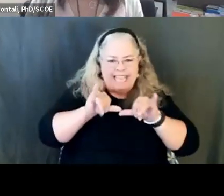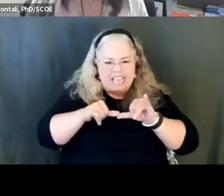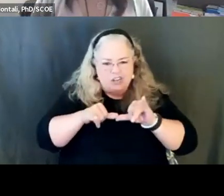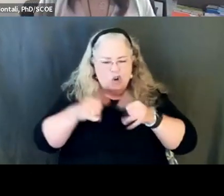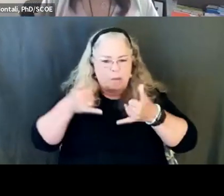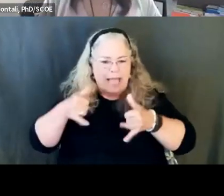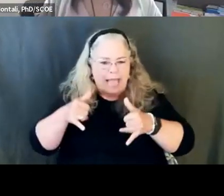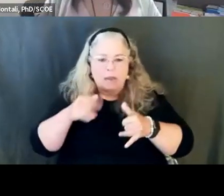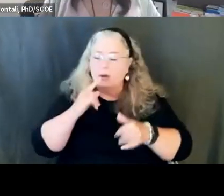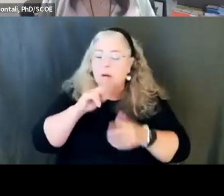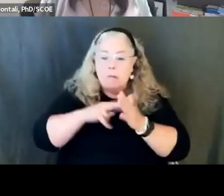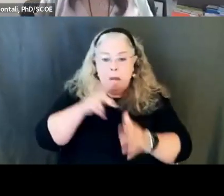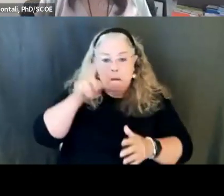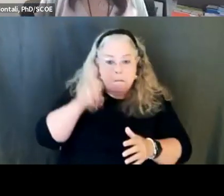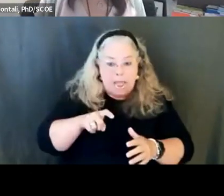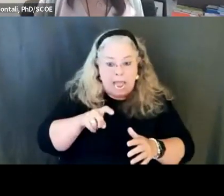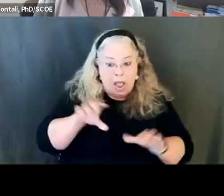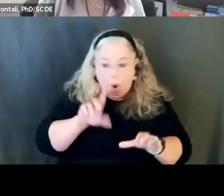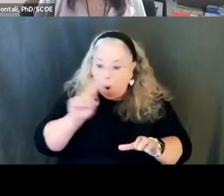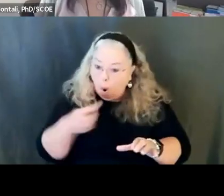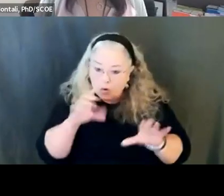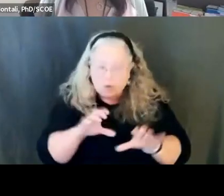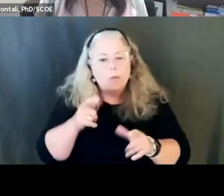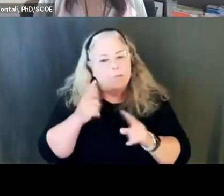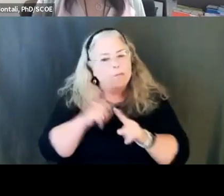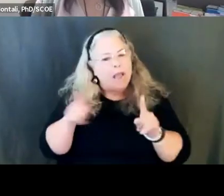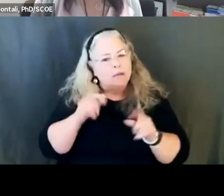that you could only do those things in a campus but we want to have like a central location